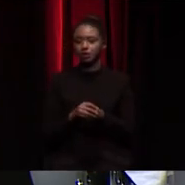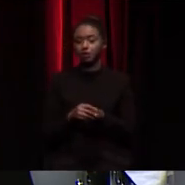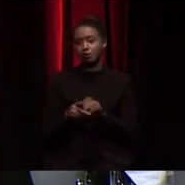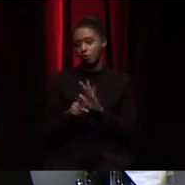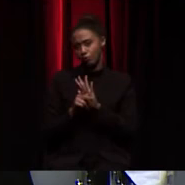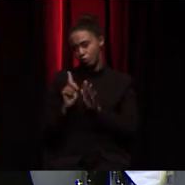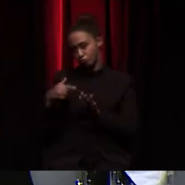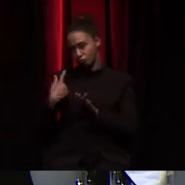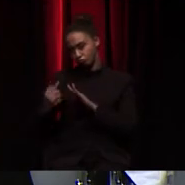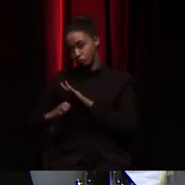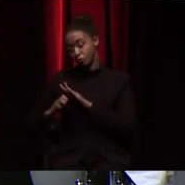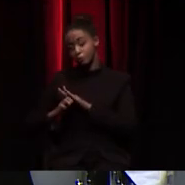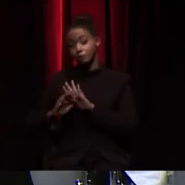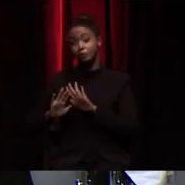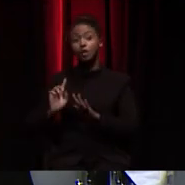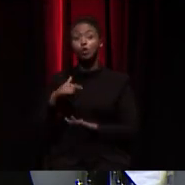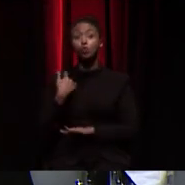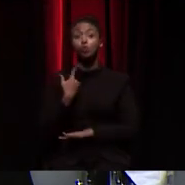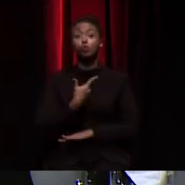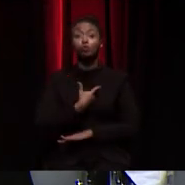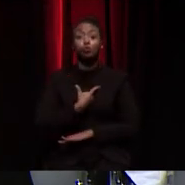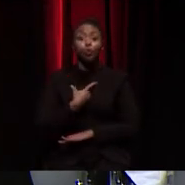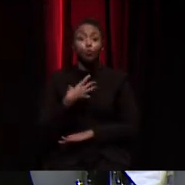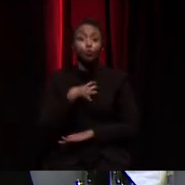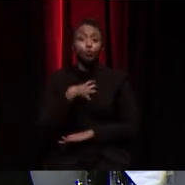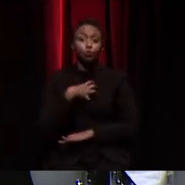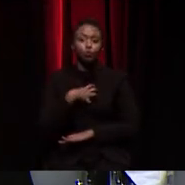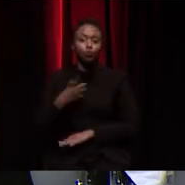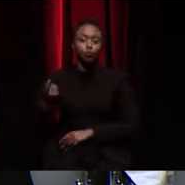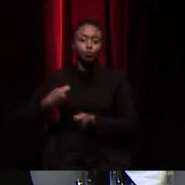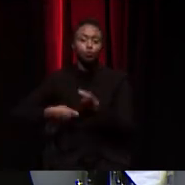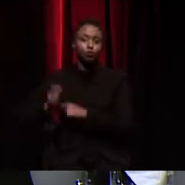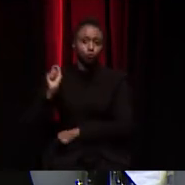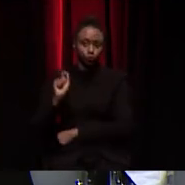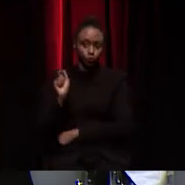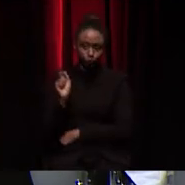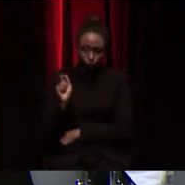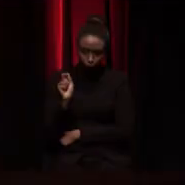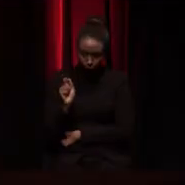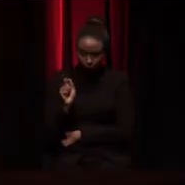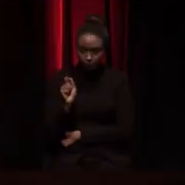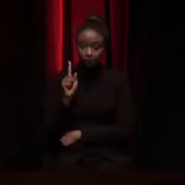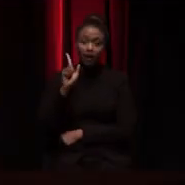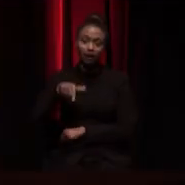Vice’s business model is to produce branded content.